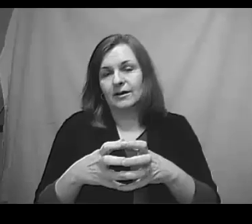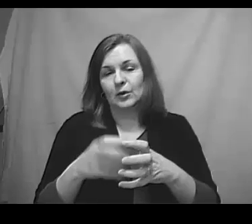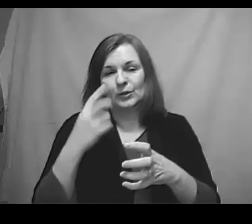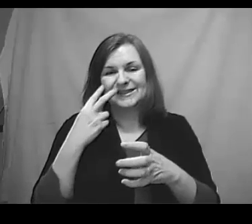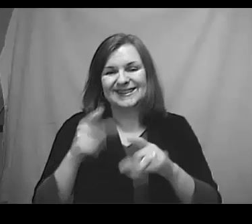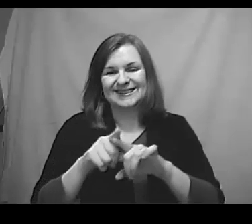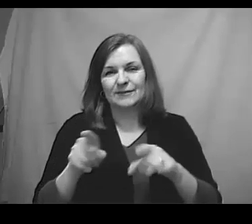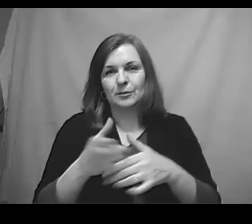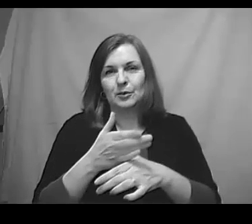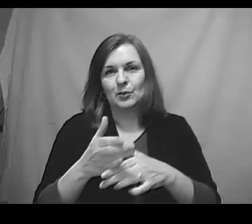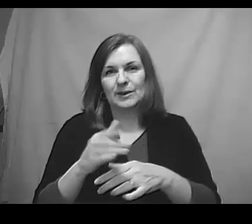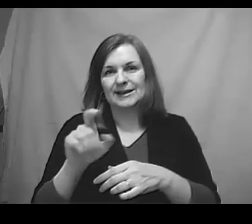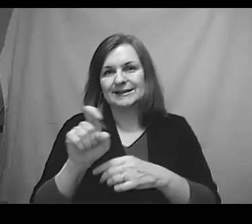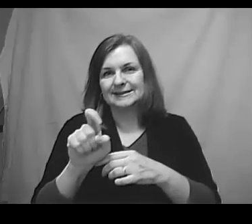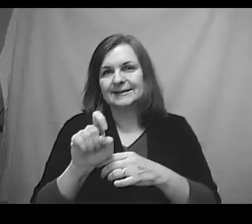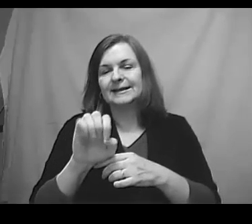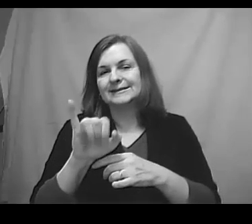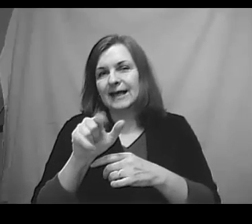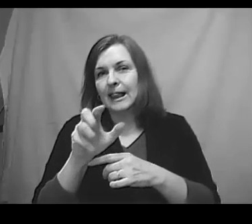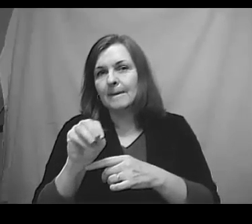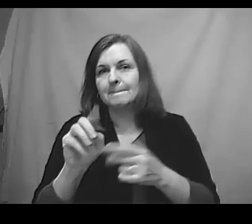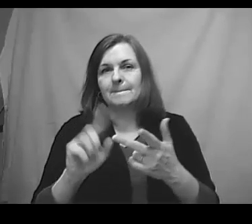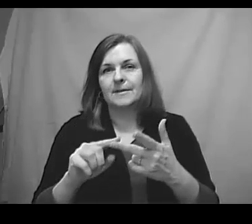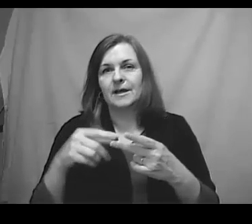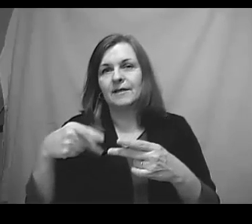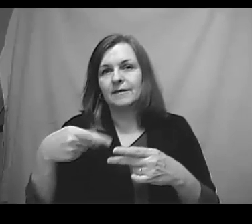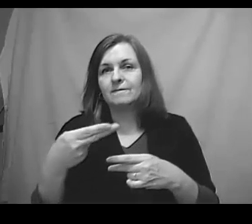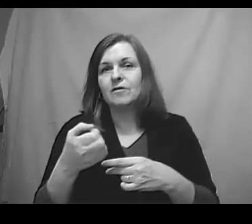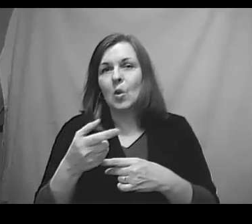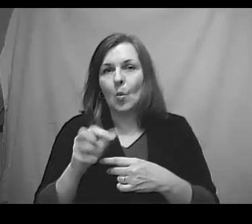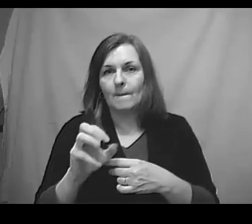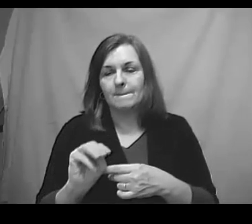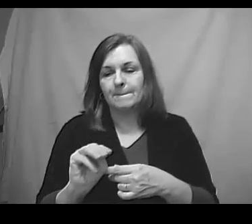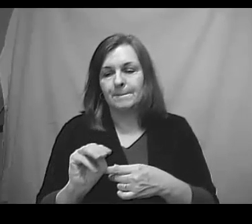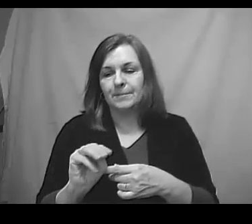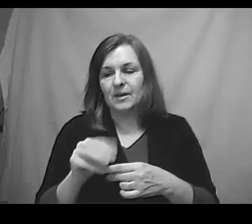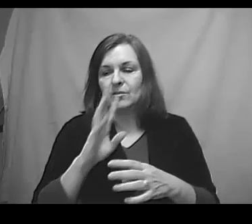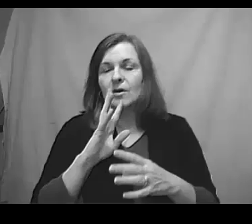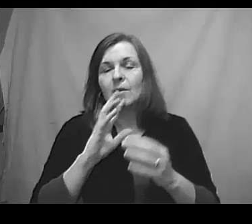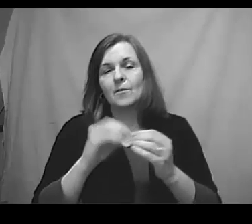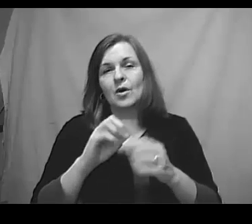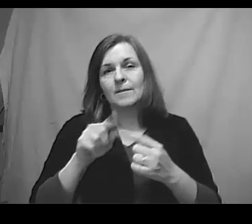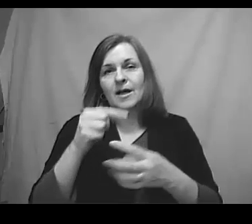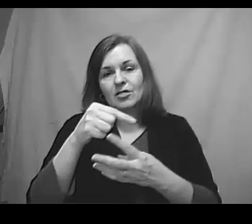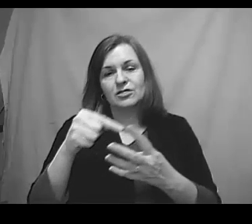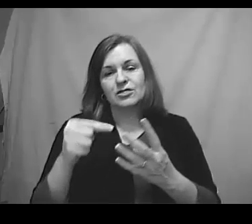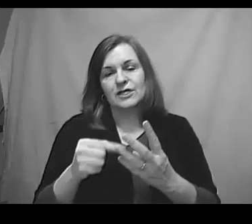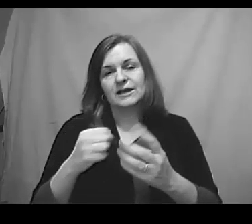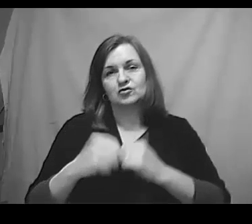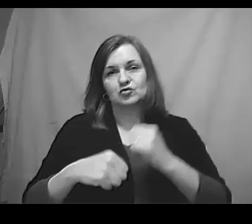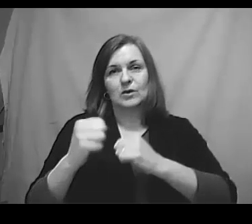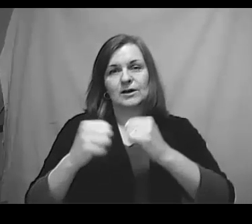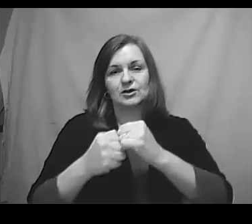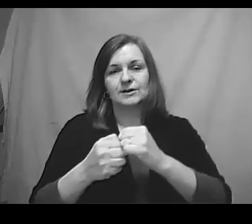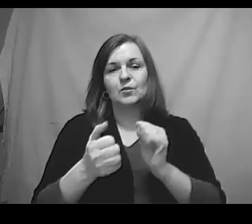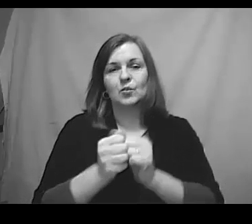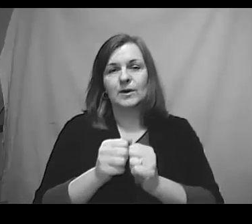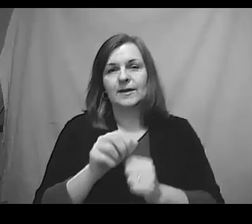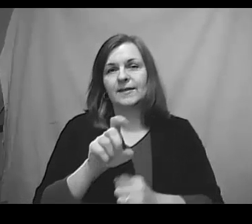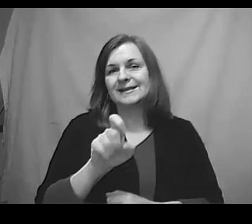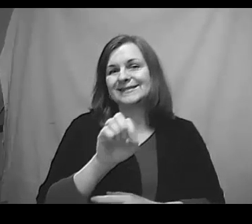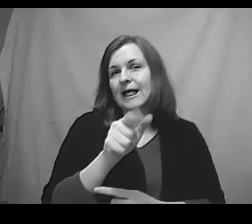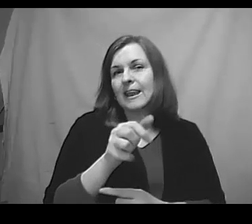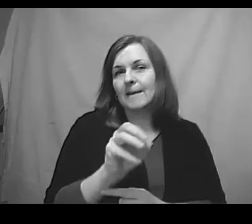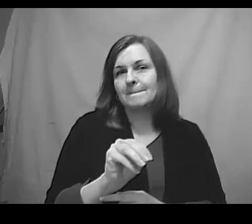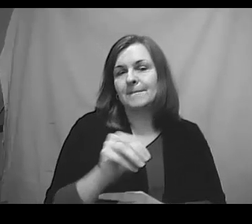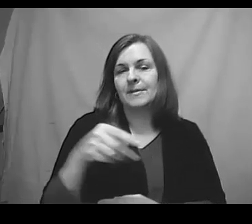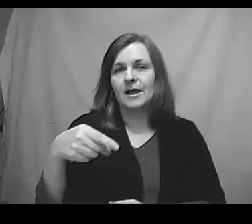xylem and the phloem and we will get in to more about the structures associated with